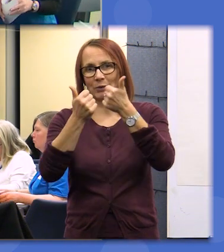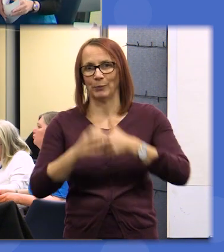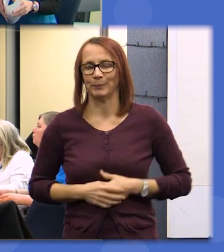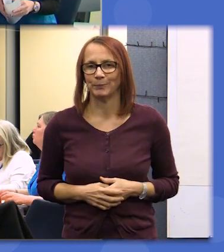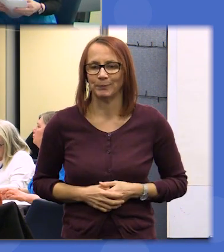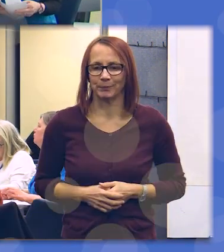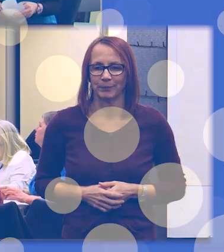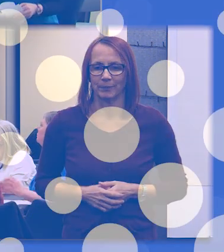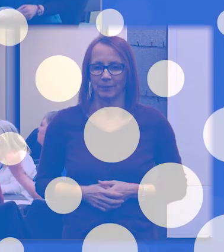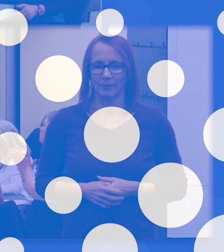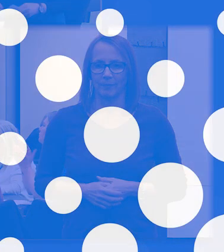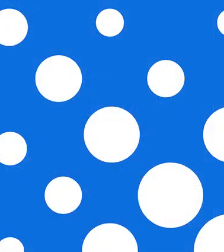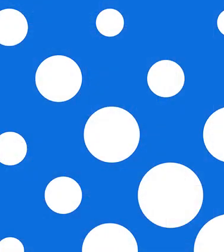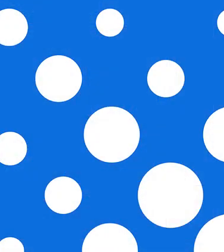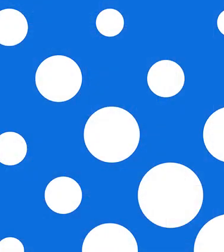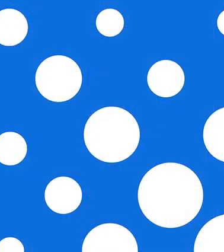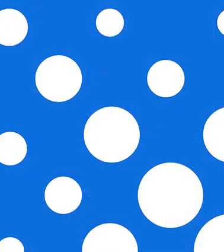thank you